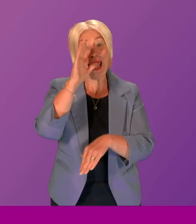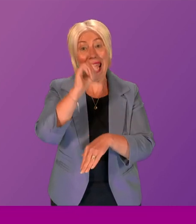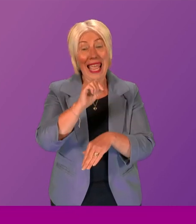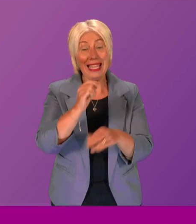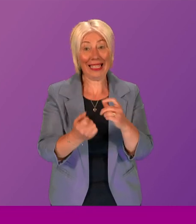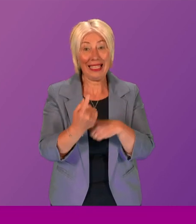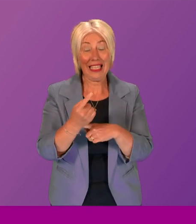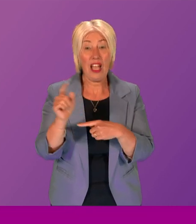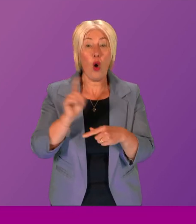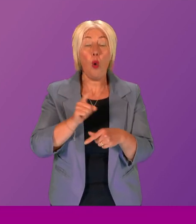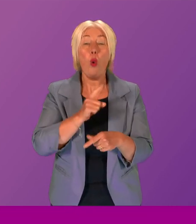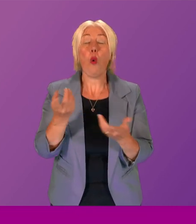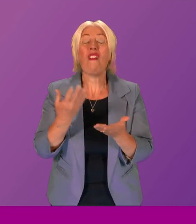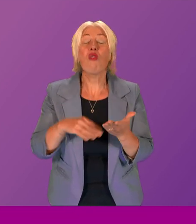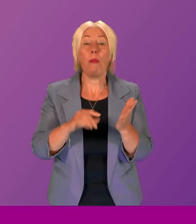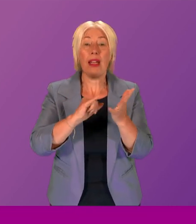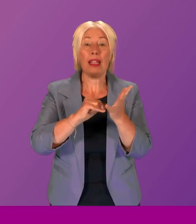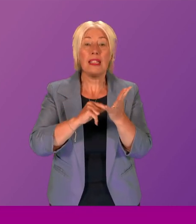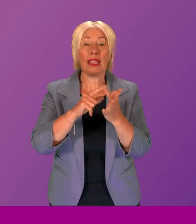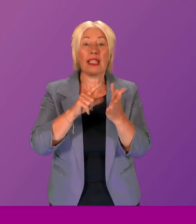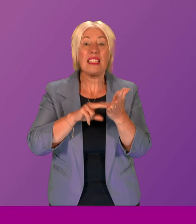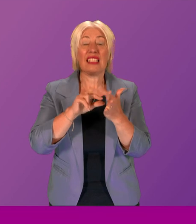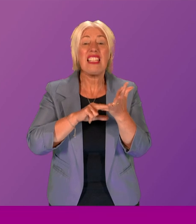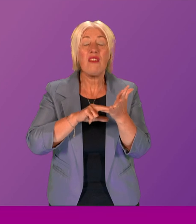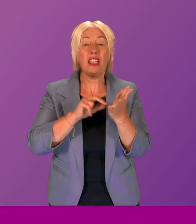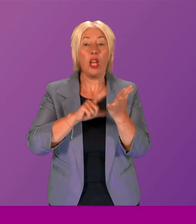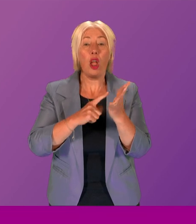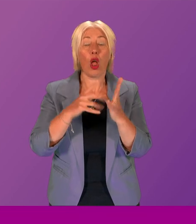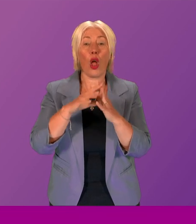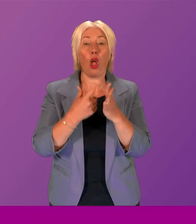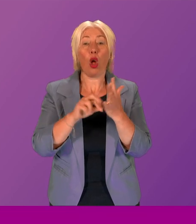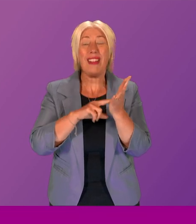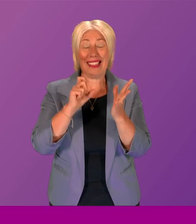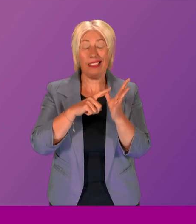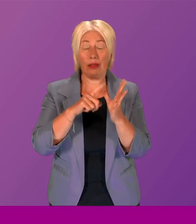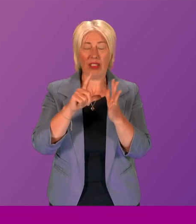result of the Stephen Lawrence inquiry. It was contained in recommendations 12 to 17 of the